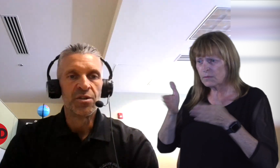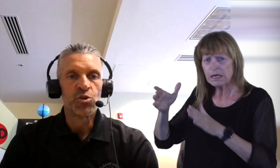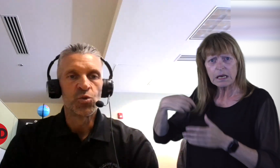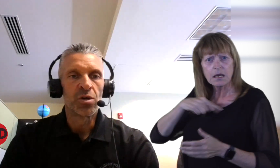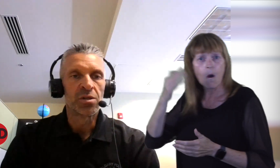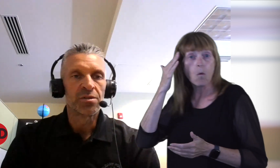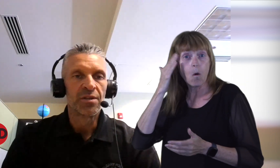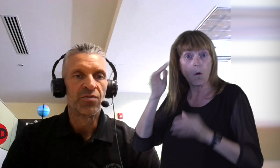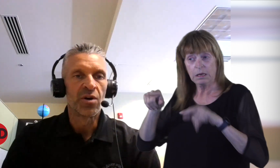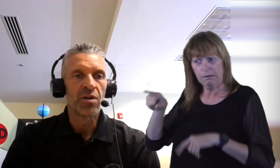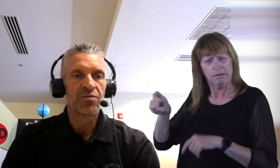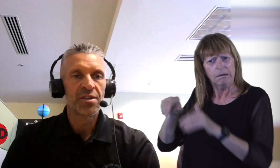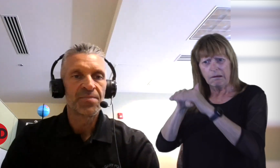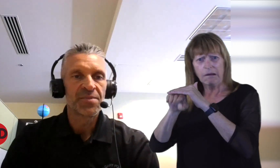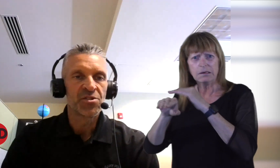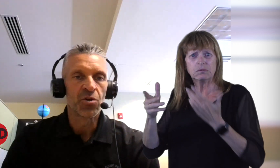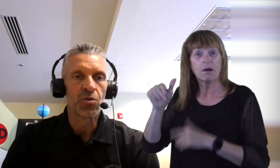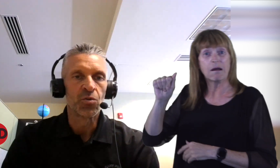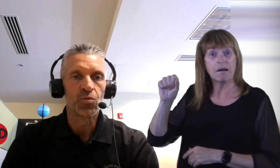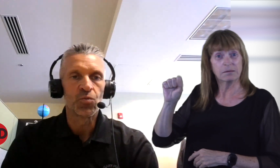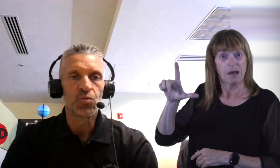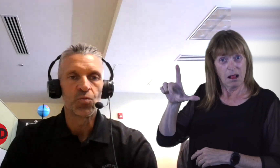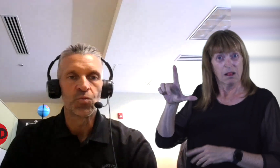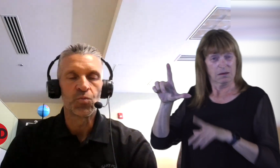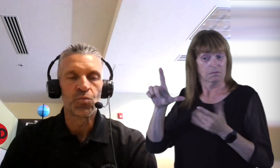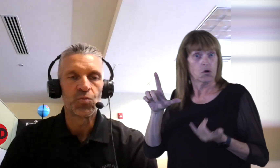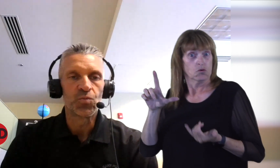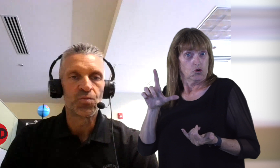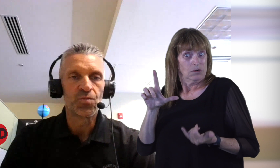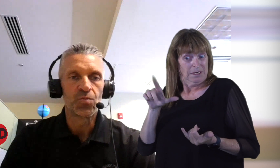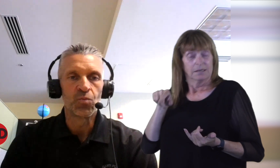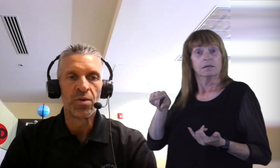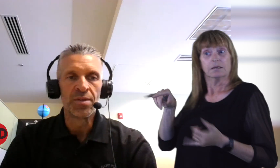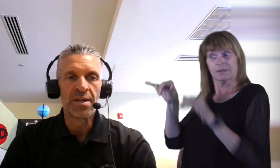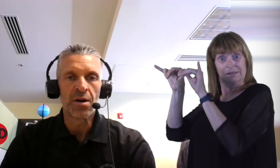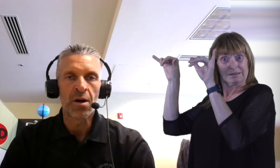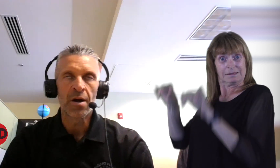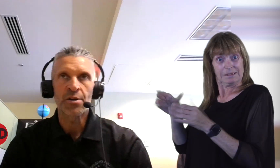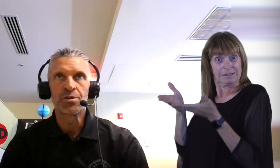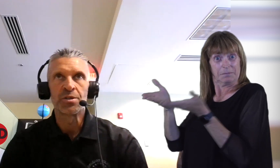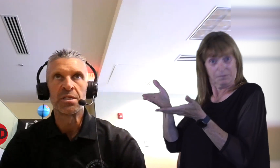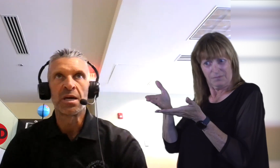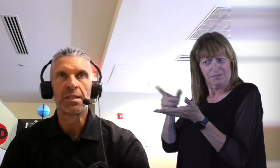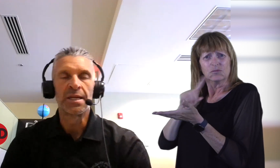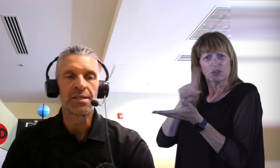this individual involved. So when they are actually letting